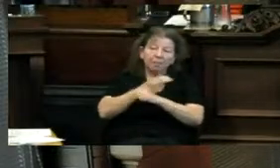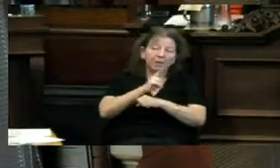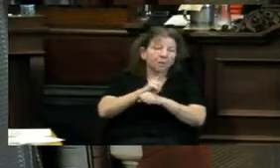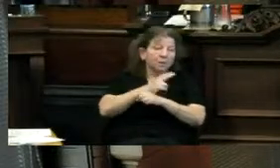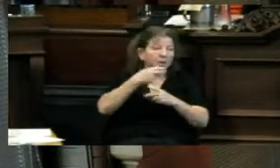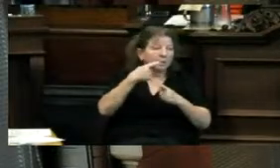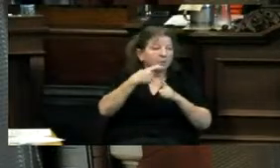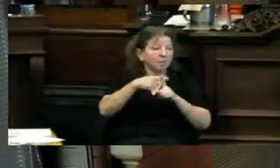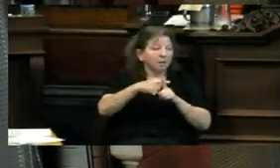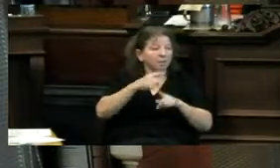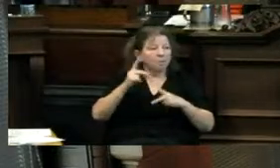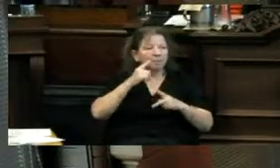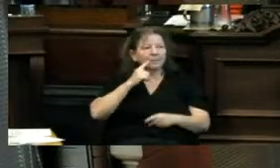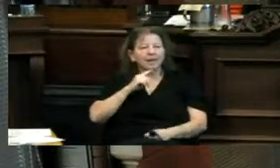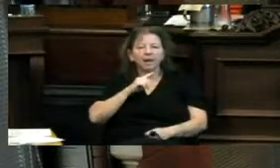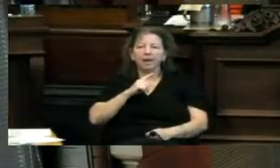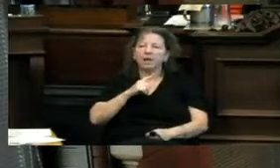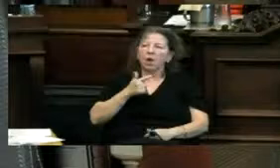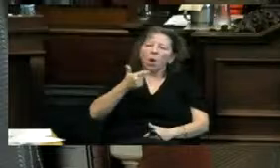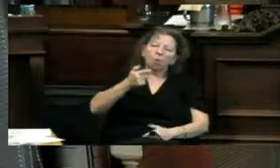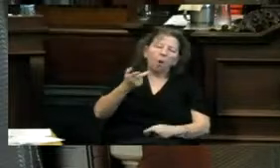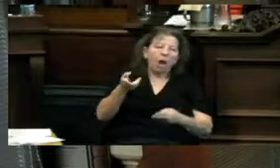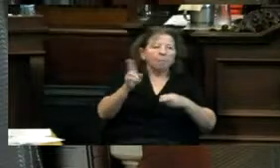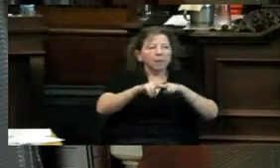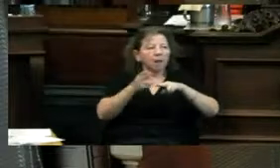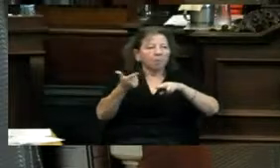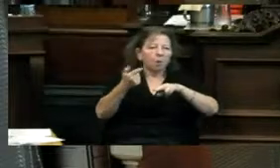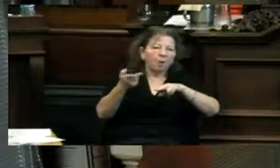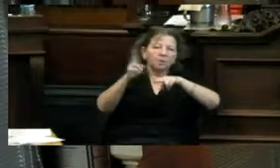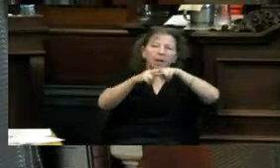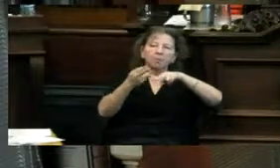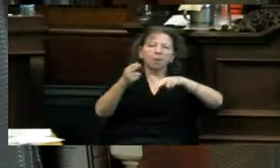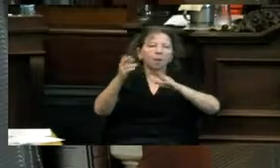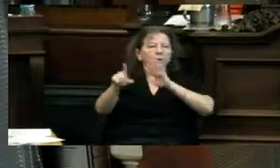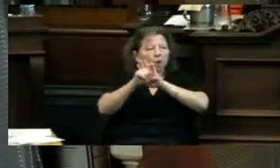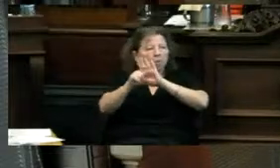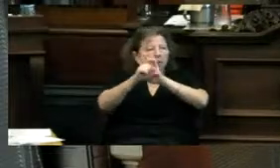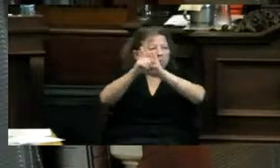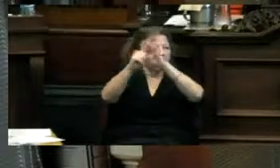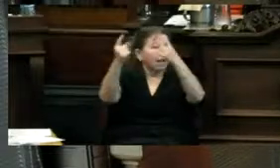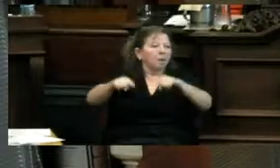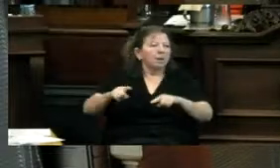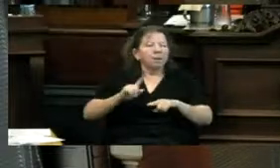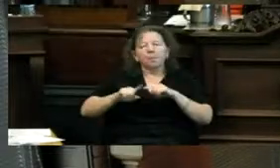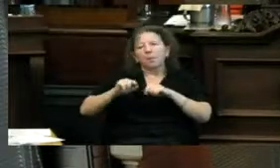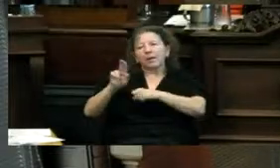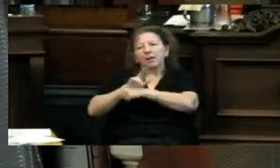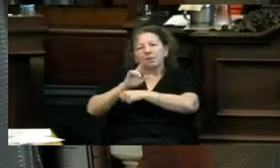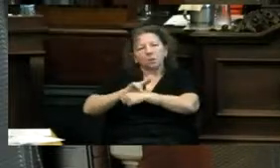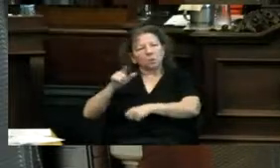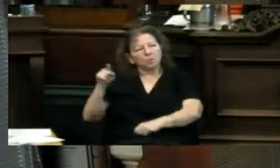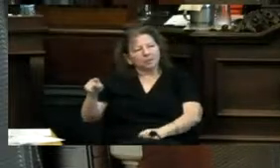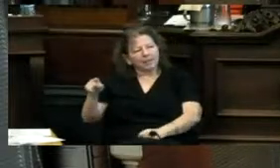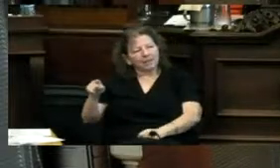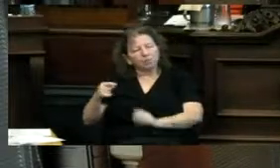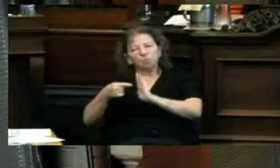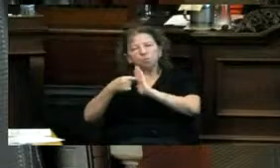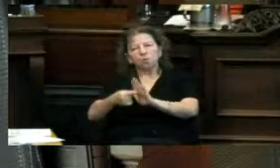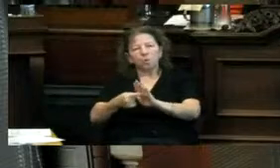give one quick example. Sure. So it's funny, like so Council Member lupine, your question was about the data and how we can